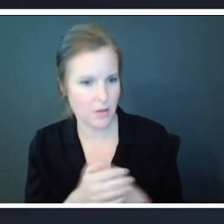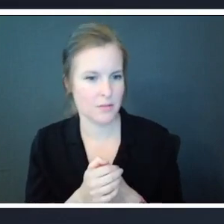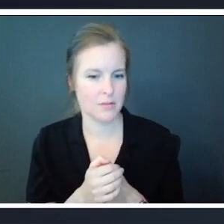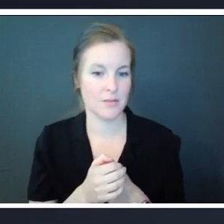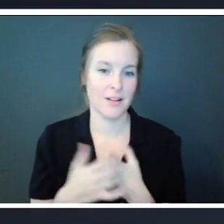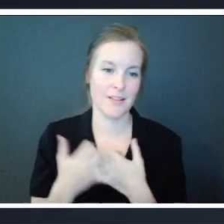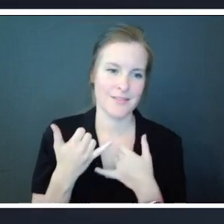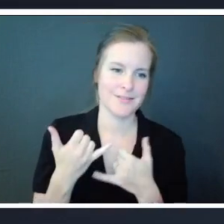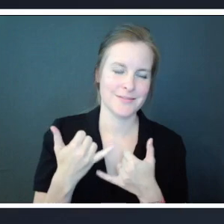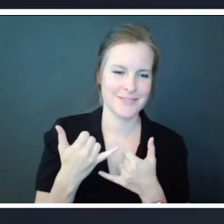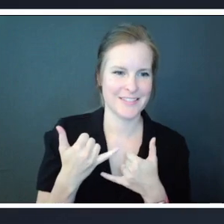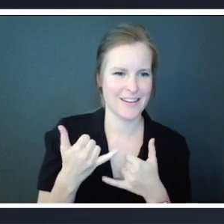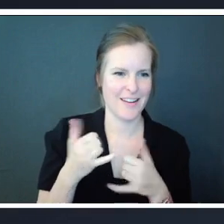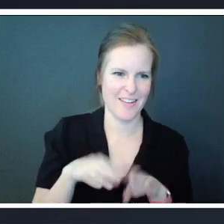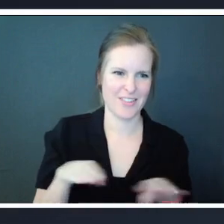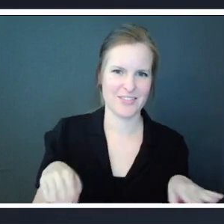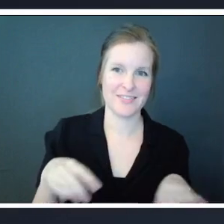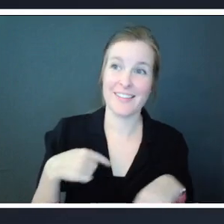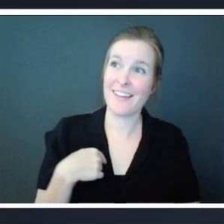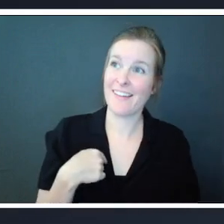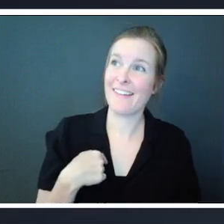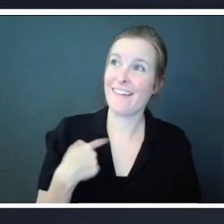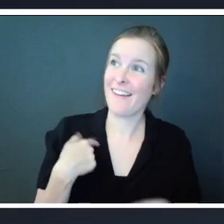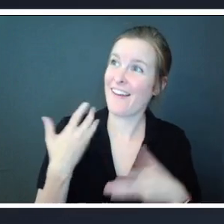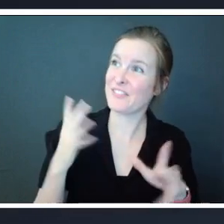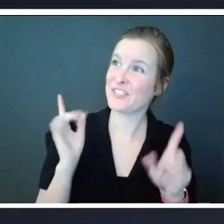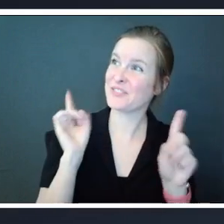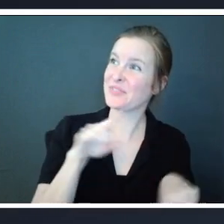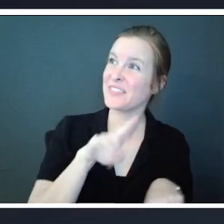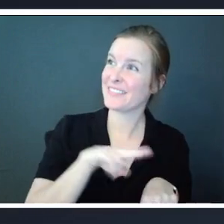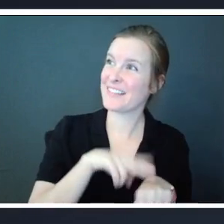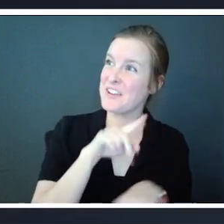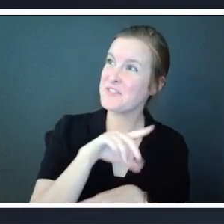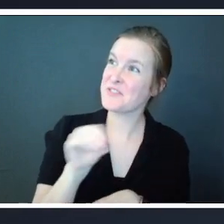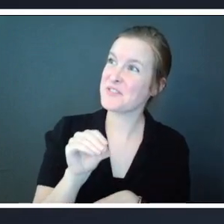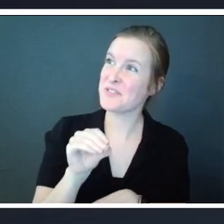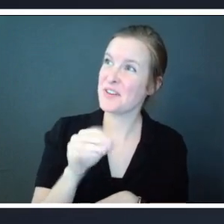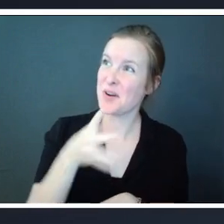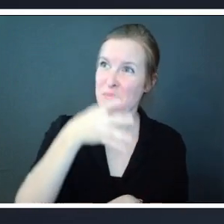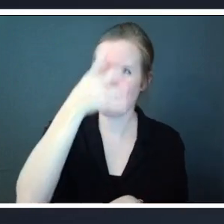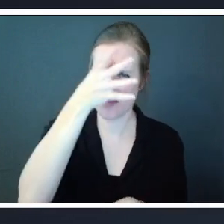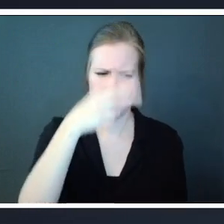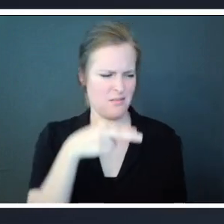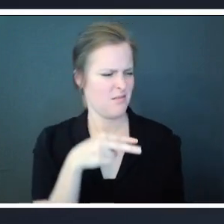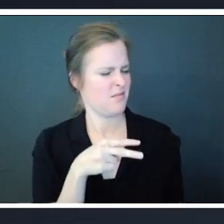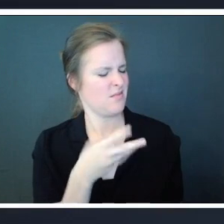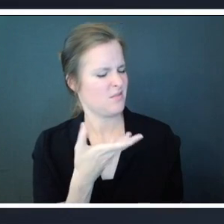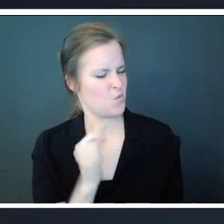the parents are like what, you went to the zoo? And so we created this letter to Guardian to kind